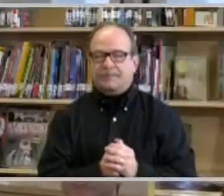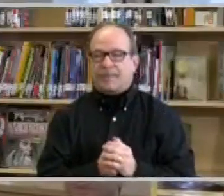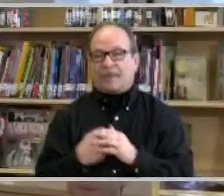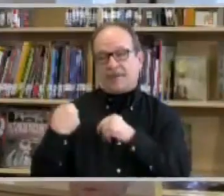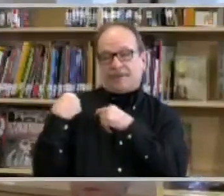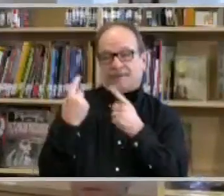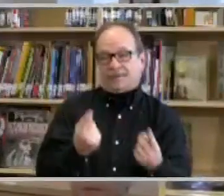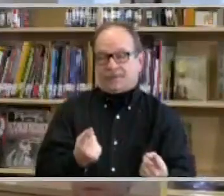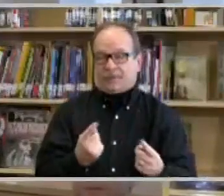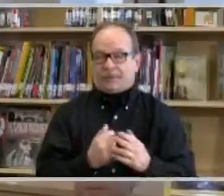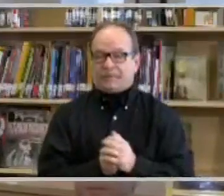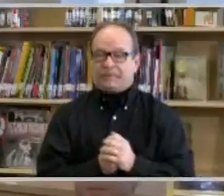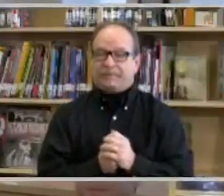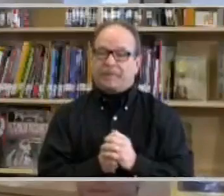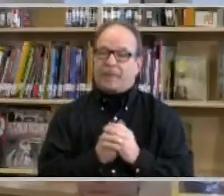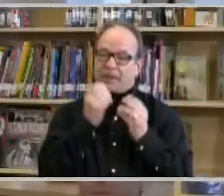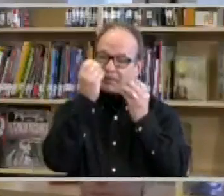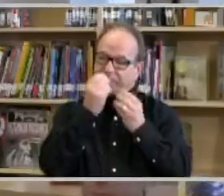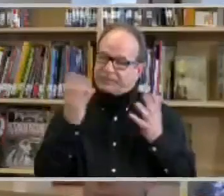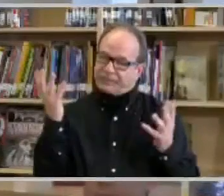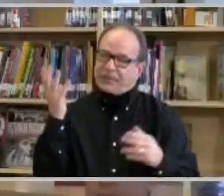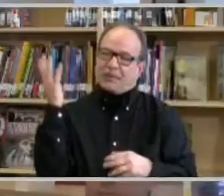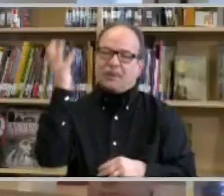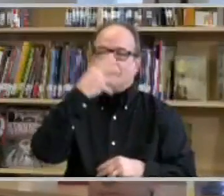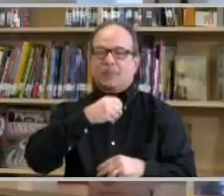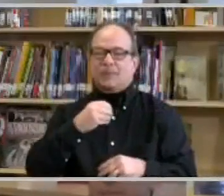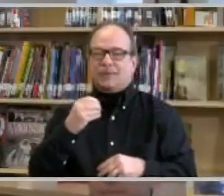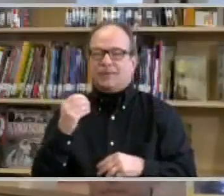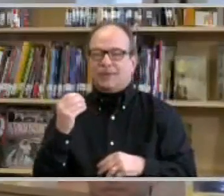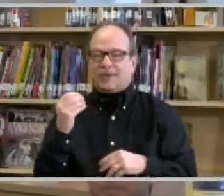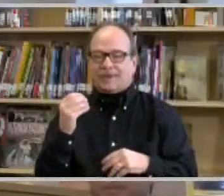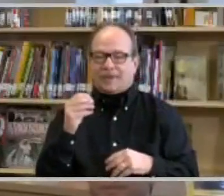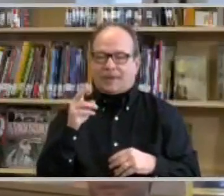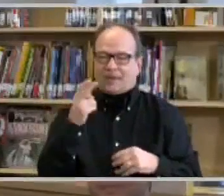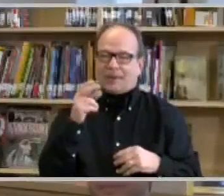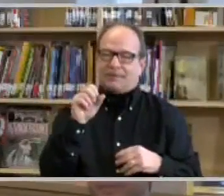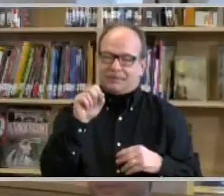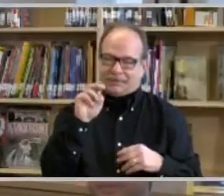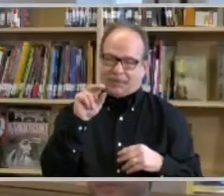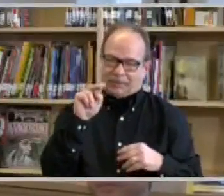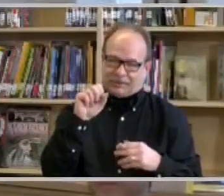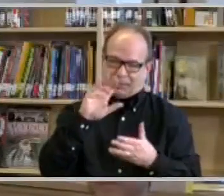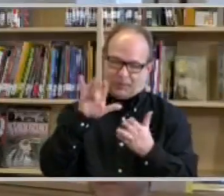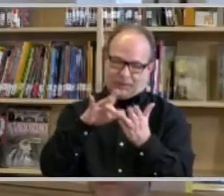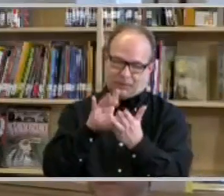THIS AFTERNOON.